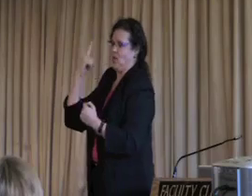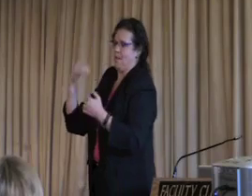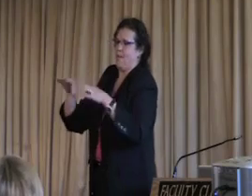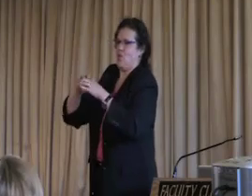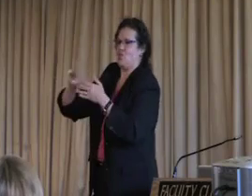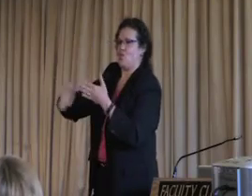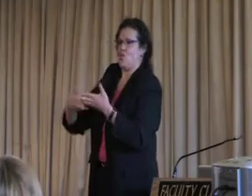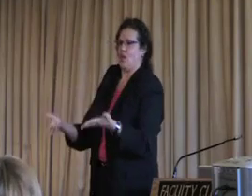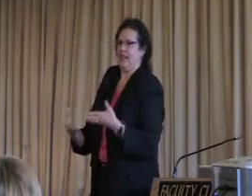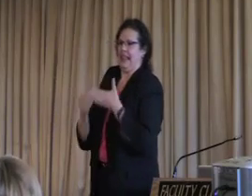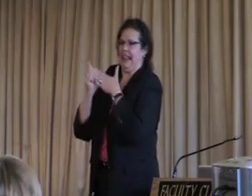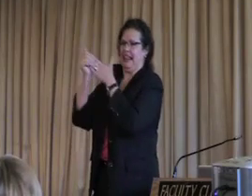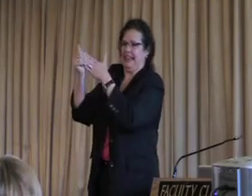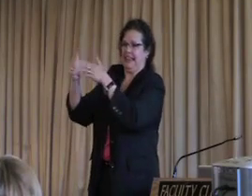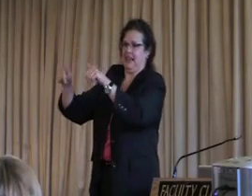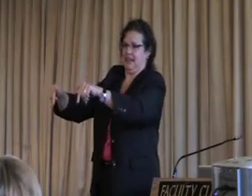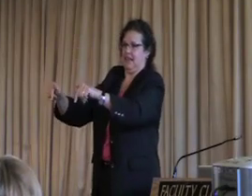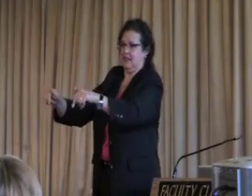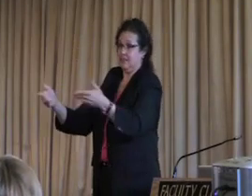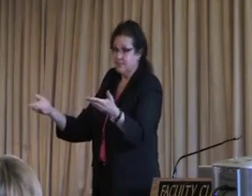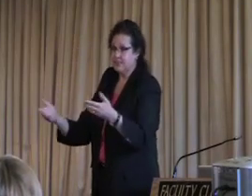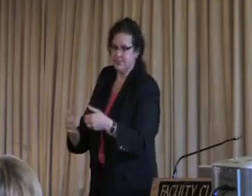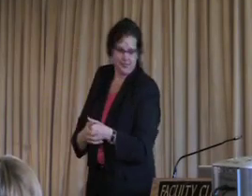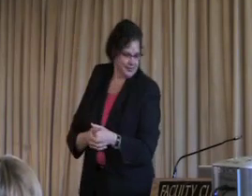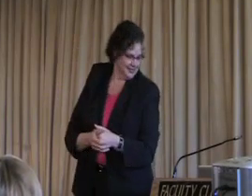same opportunity as written language and spoken English -- written language and spoken language,